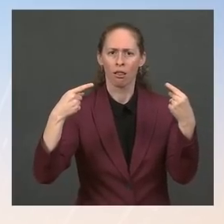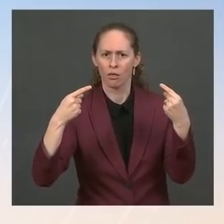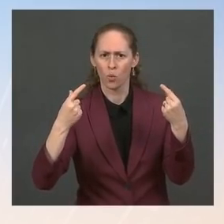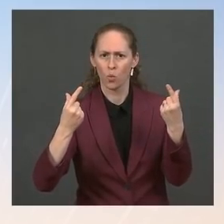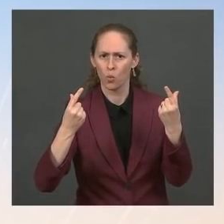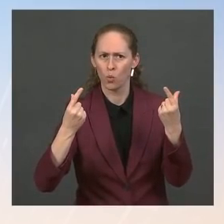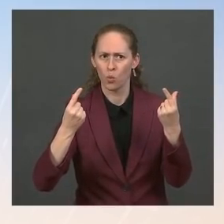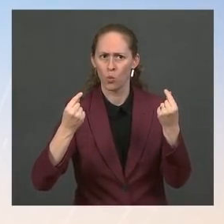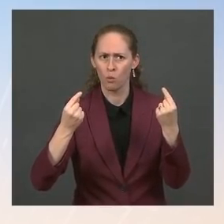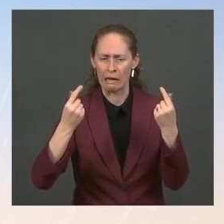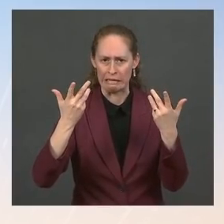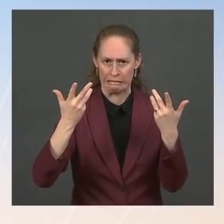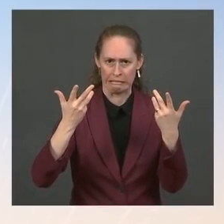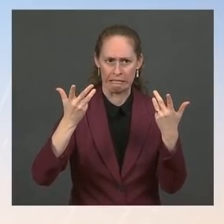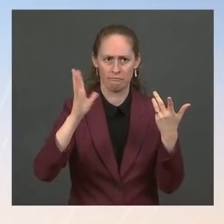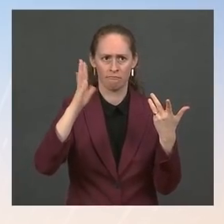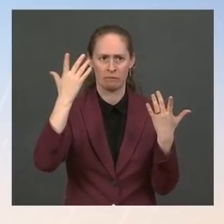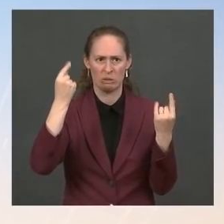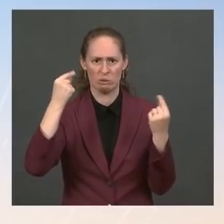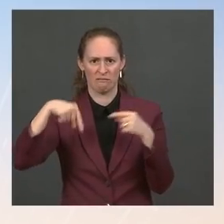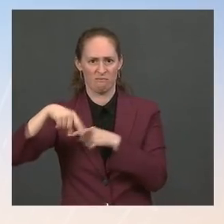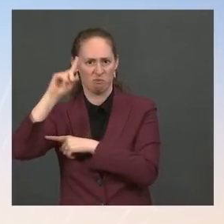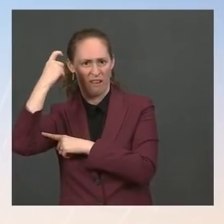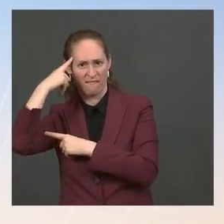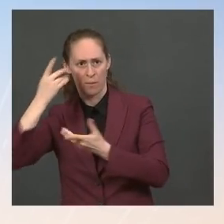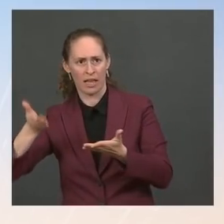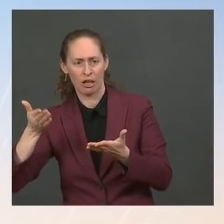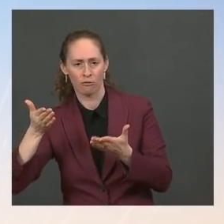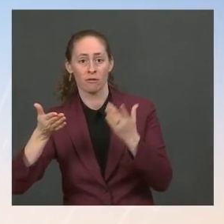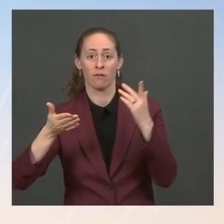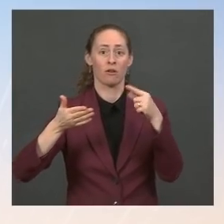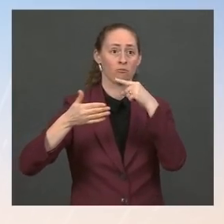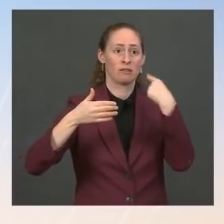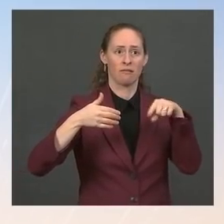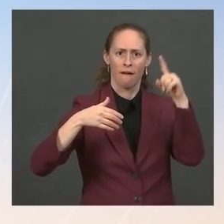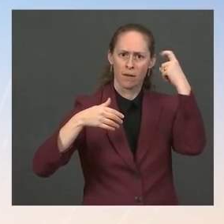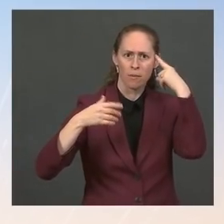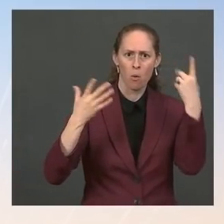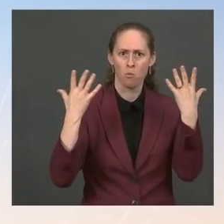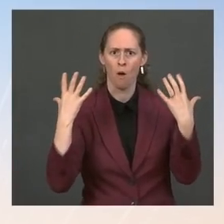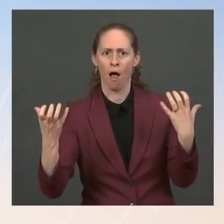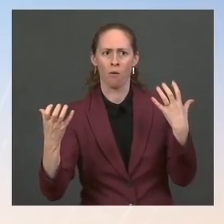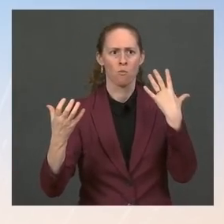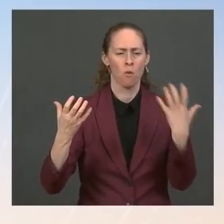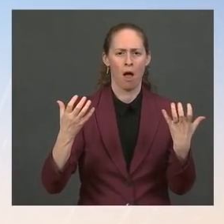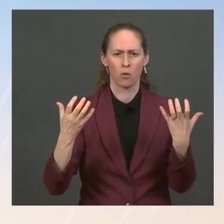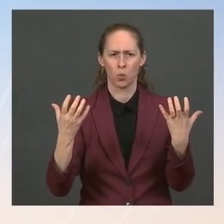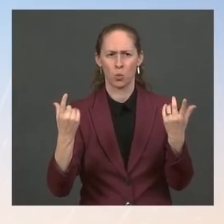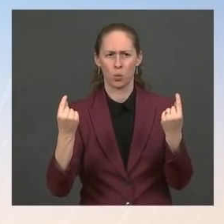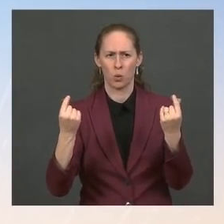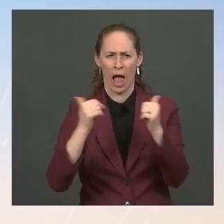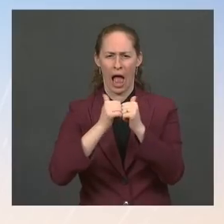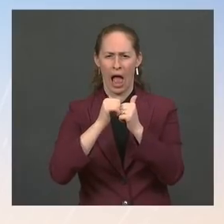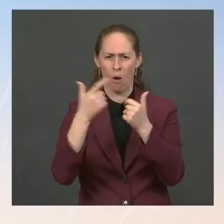over a potential Russian invasion of Ukraine with the troop buildup over there. Has the President reached out to President Putin?